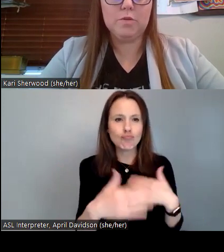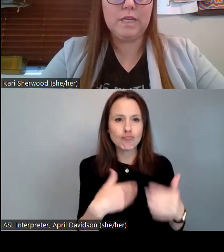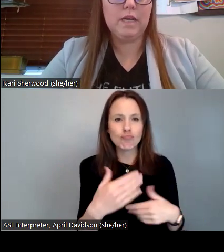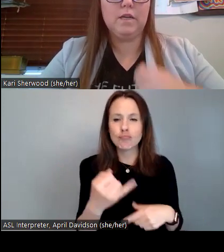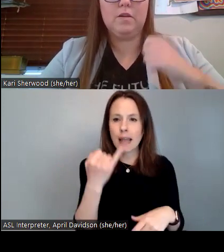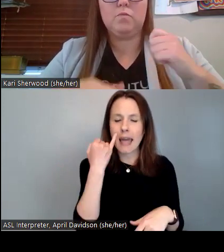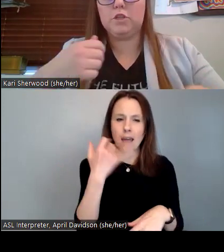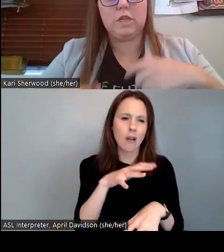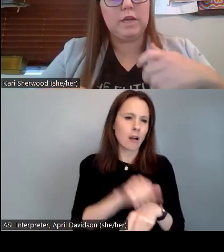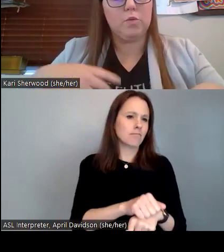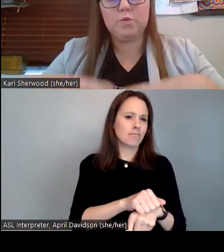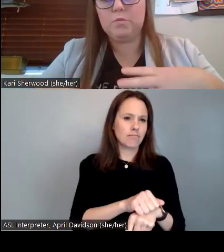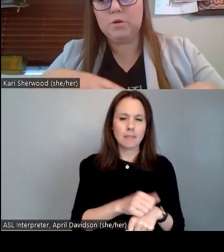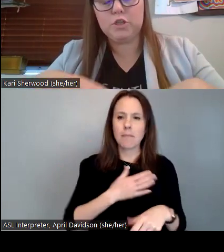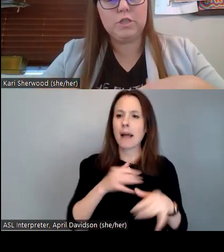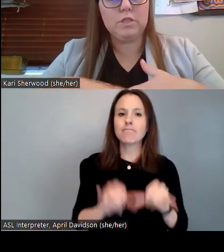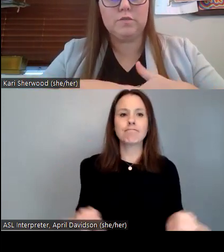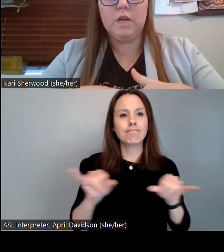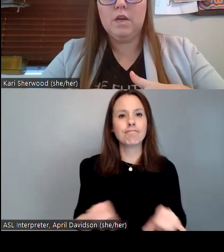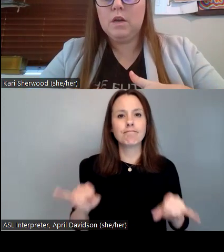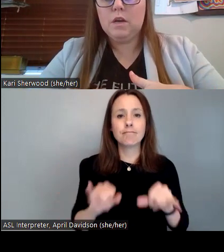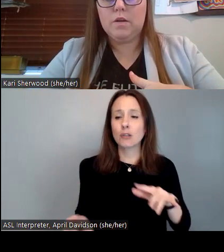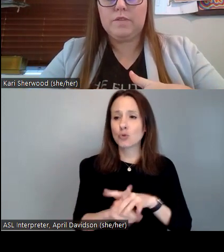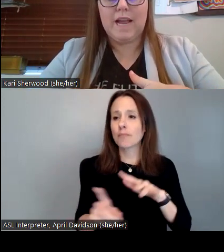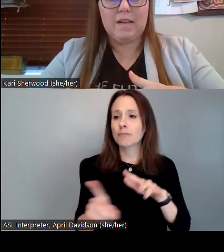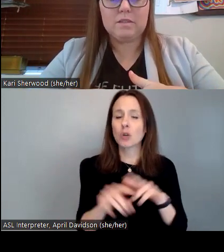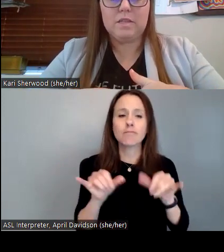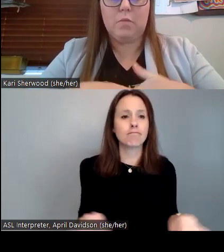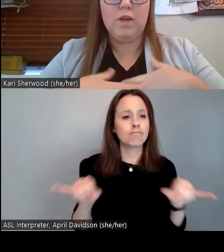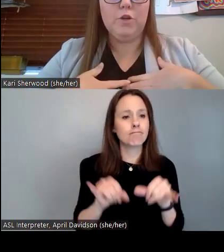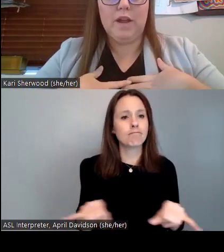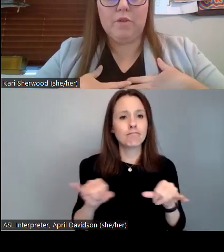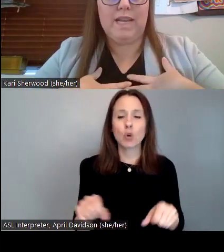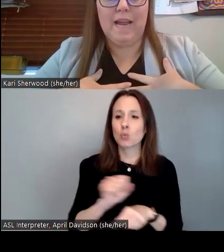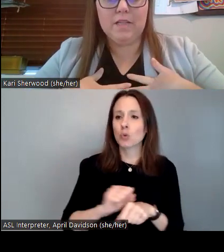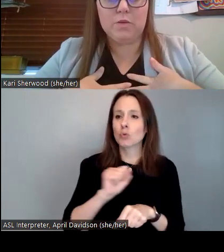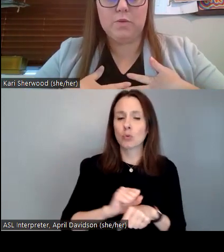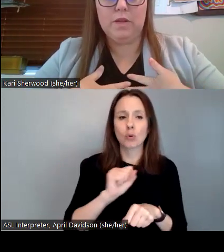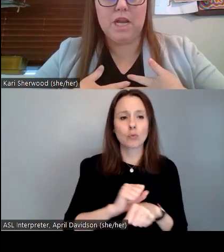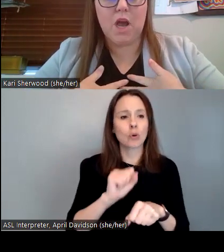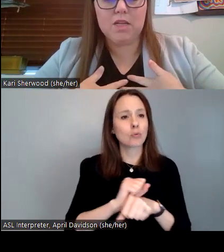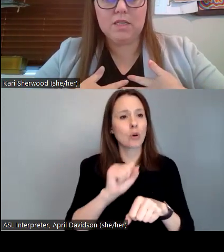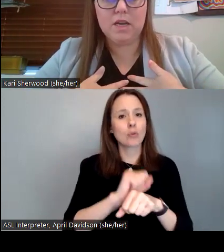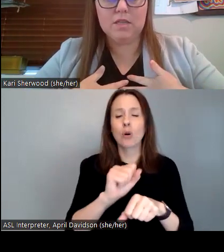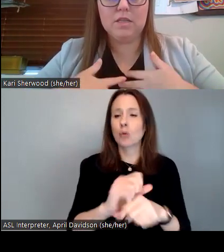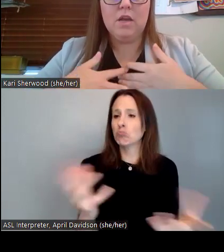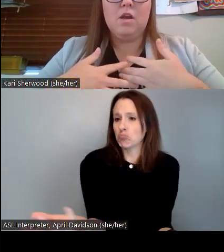routine and we re just going through the motions of tasks that we do every day, so it's really monotonous to us,